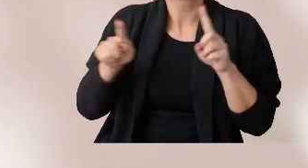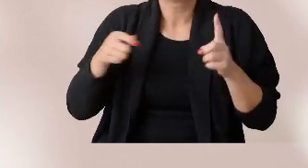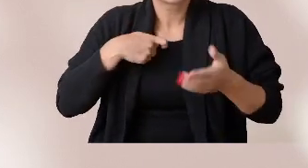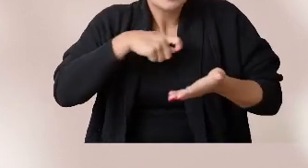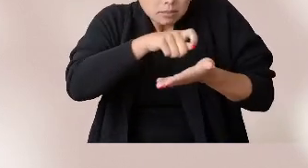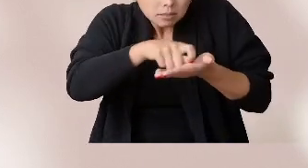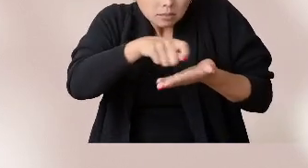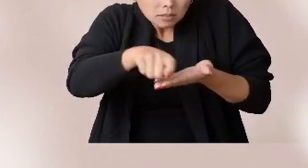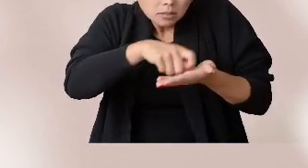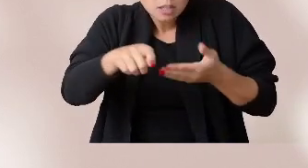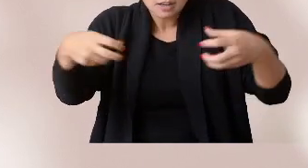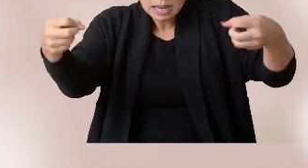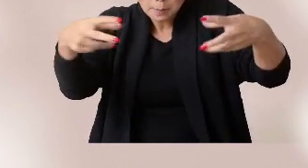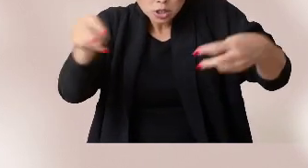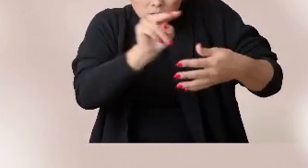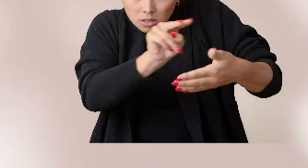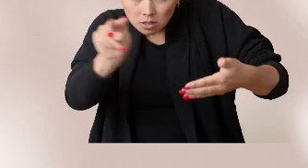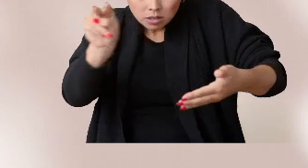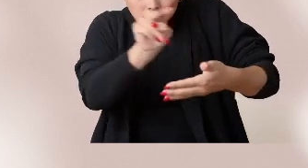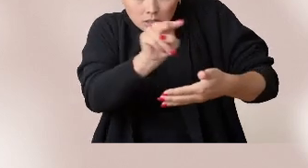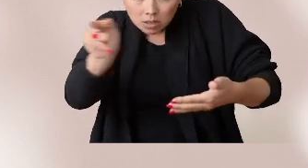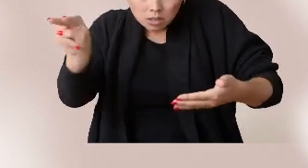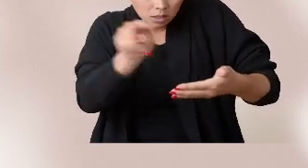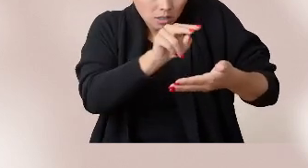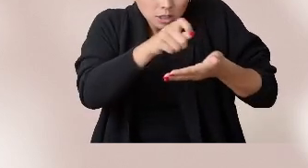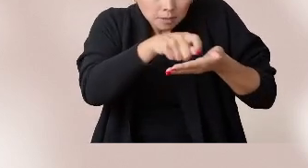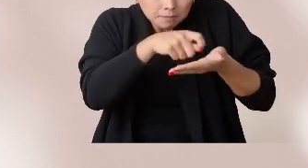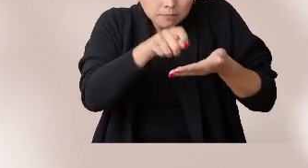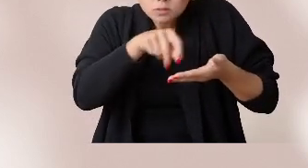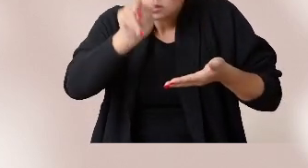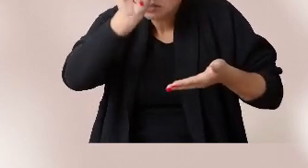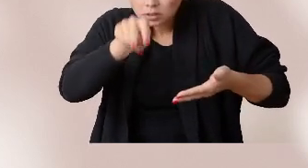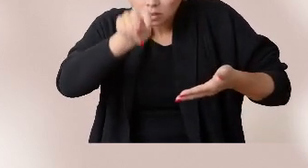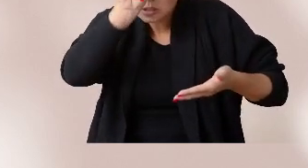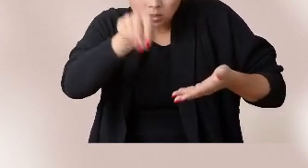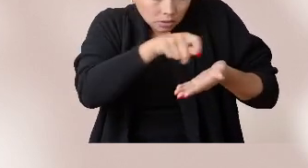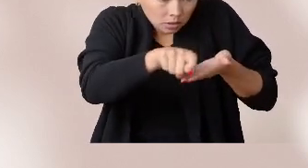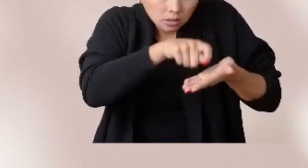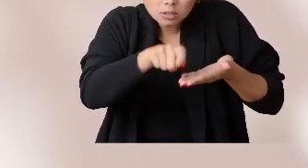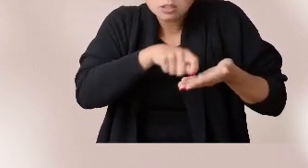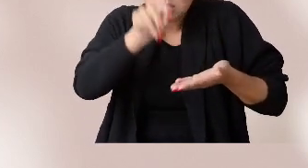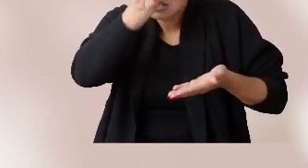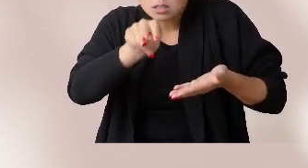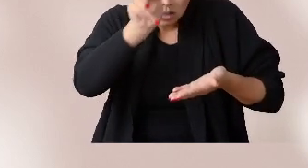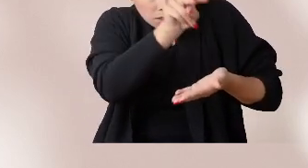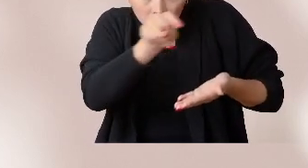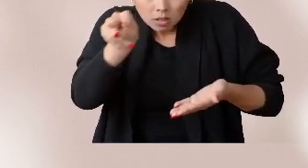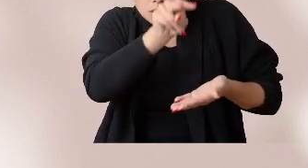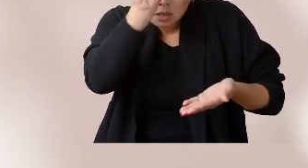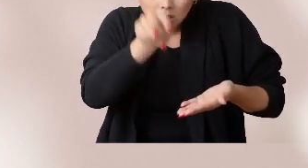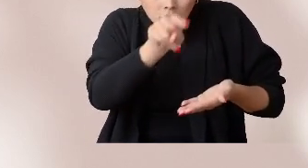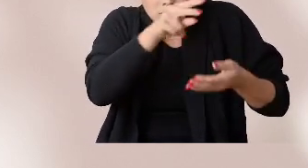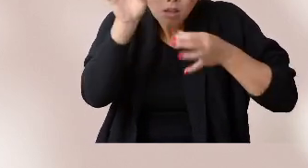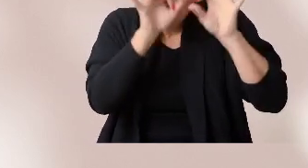and I would be following the captions, trying to take notes, looking up and down all day long.